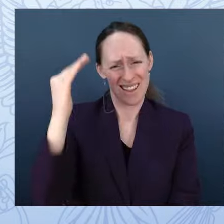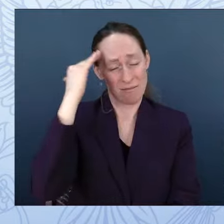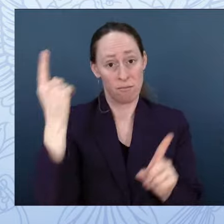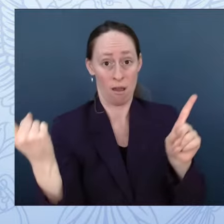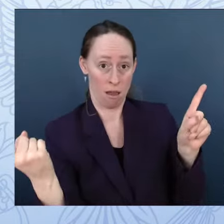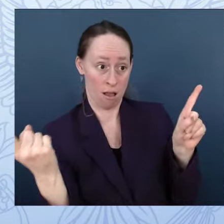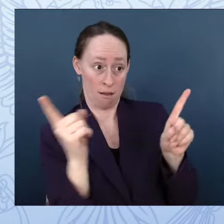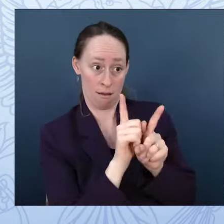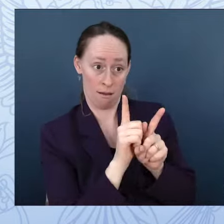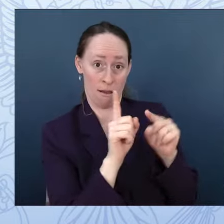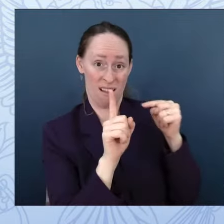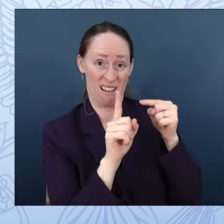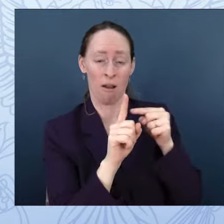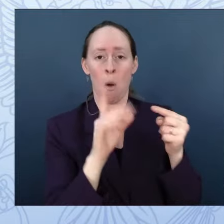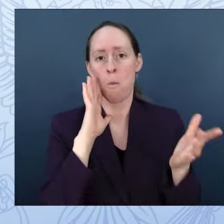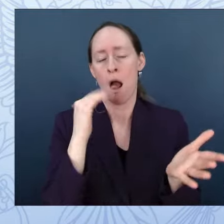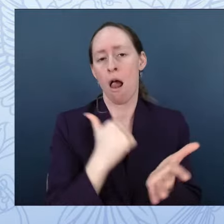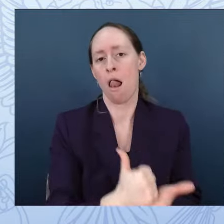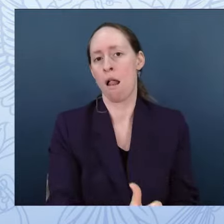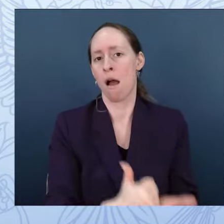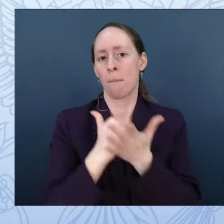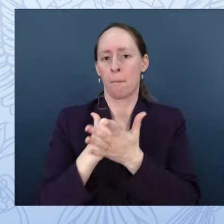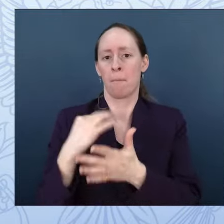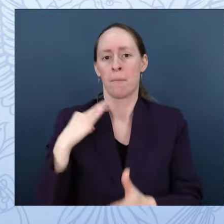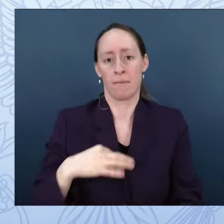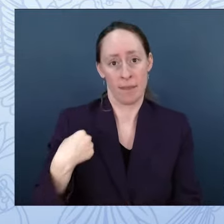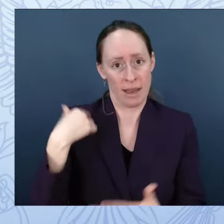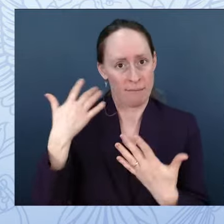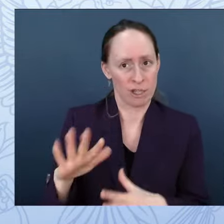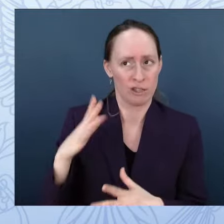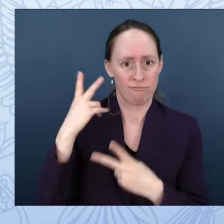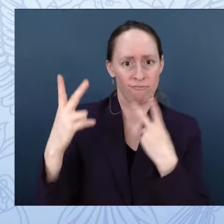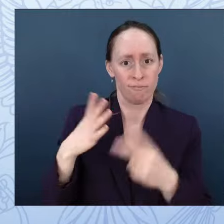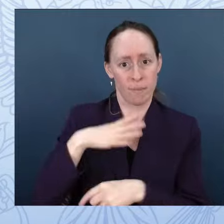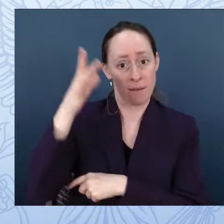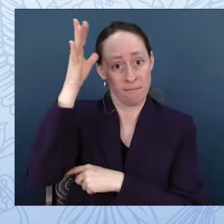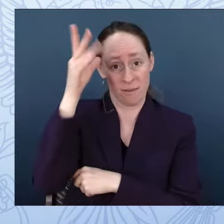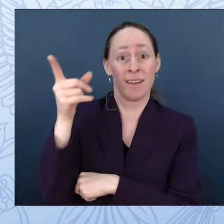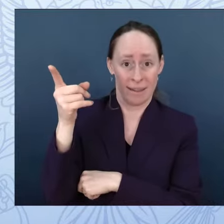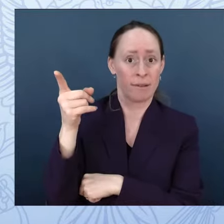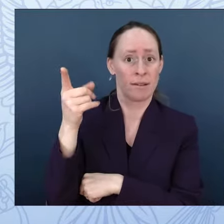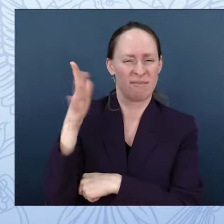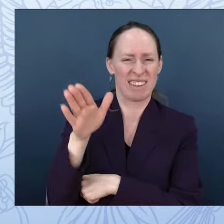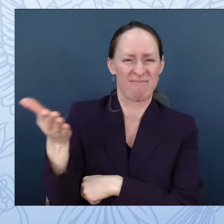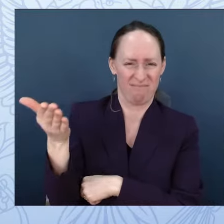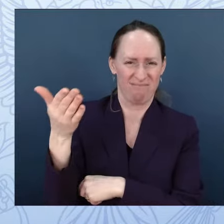having a father, who just succumbed to cancer. It took me, my wife, my mom and my sister as navigators